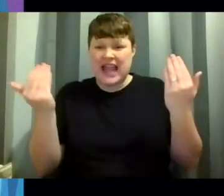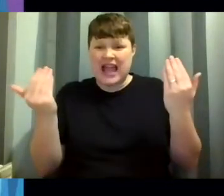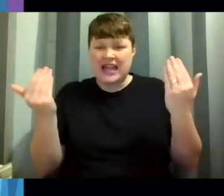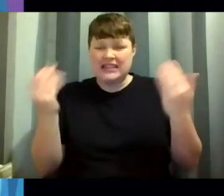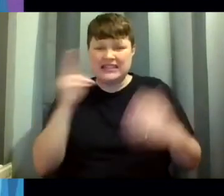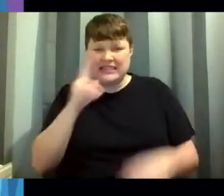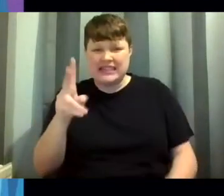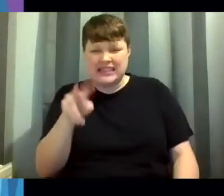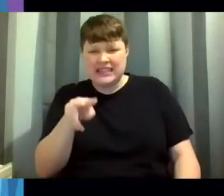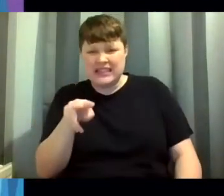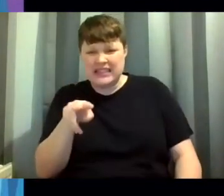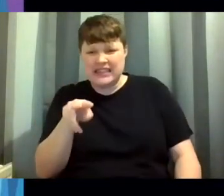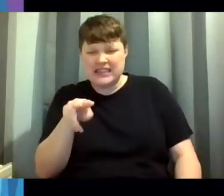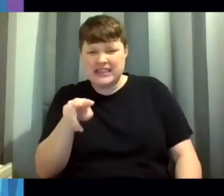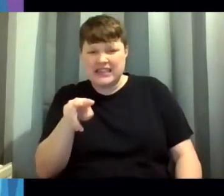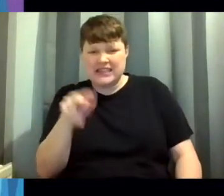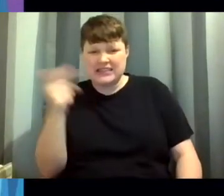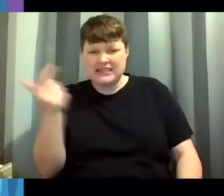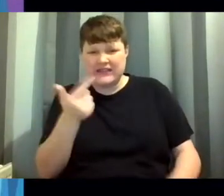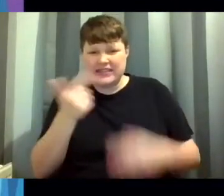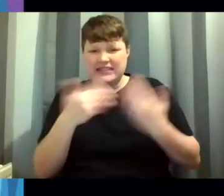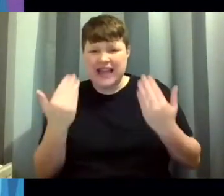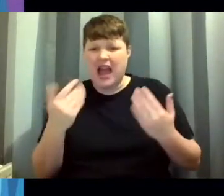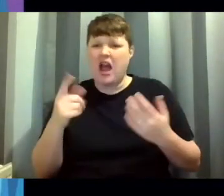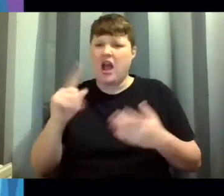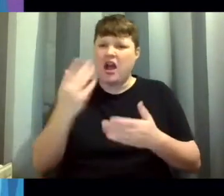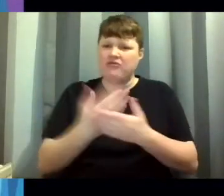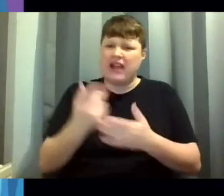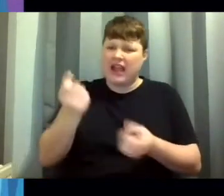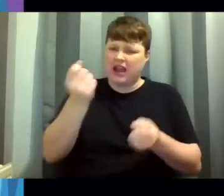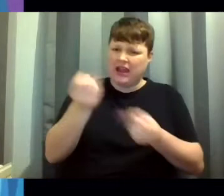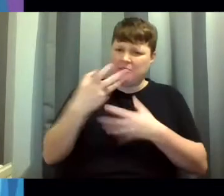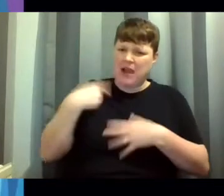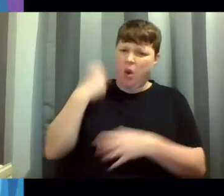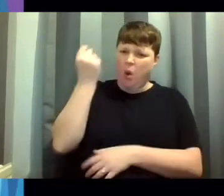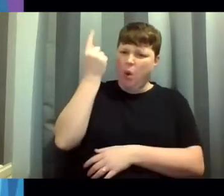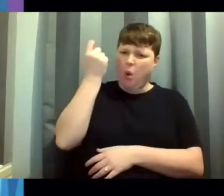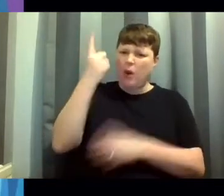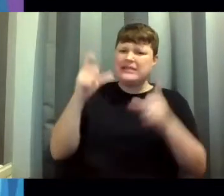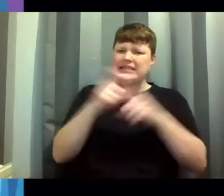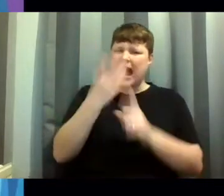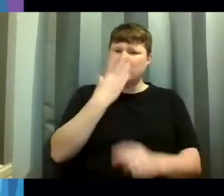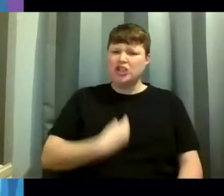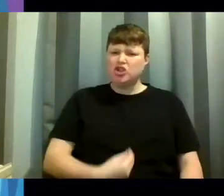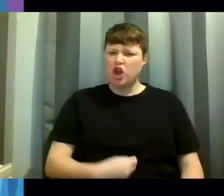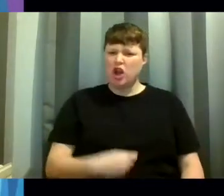This provided an insight into digestion. So, what Mr William Beaumont did was